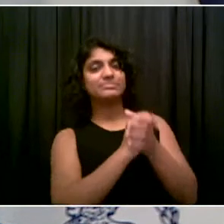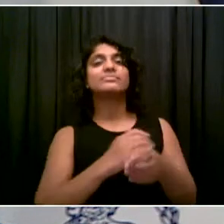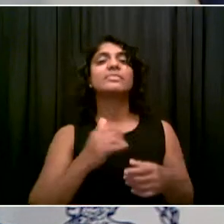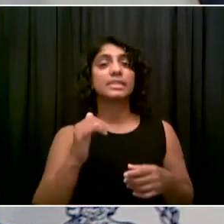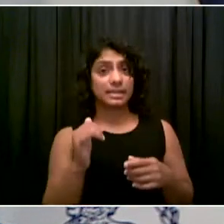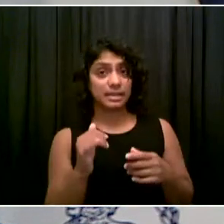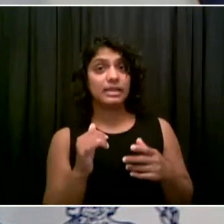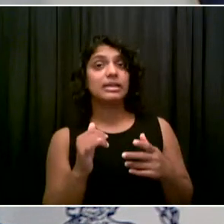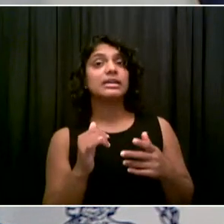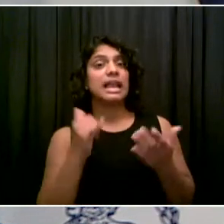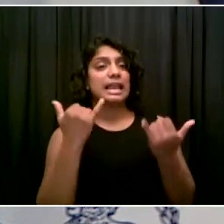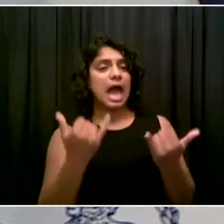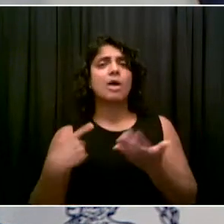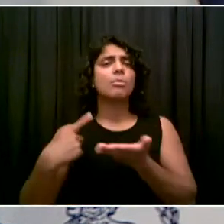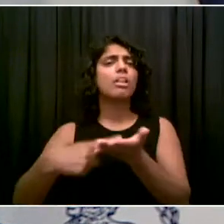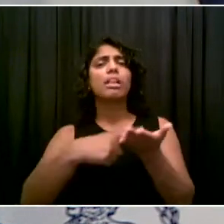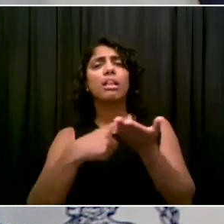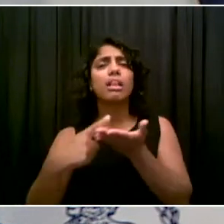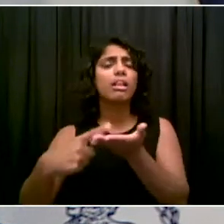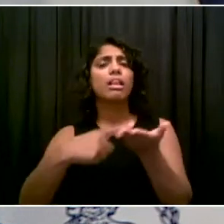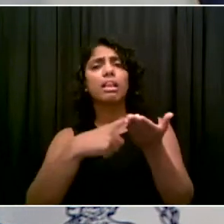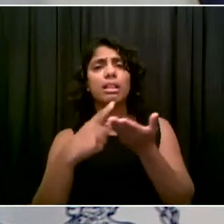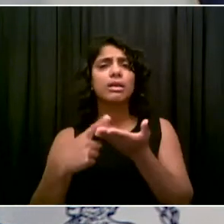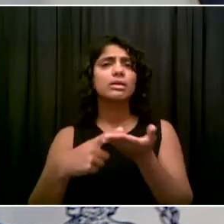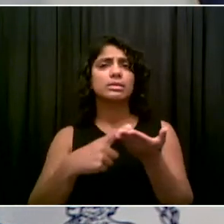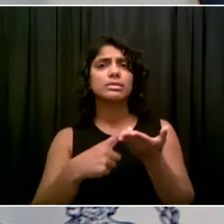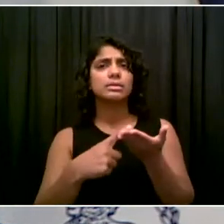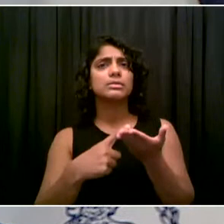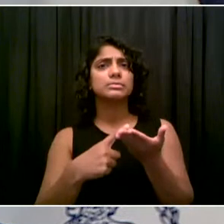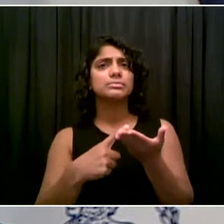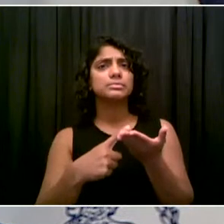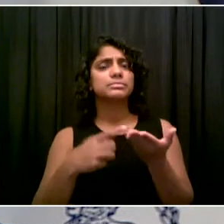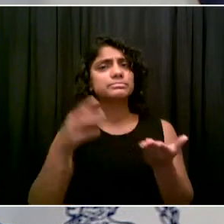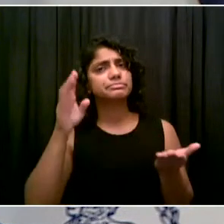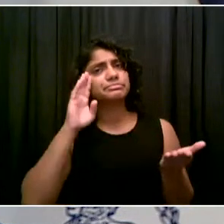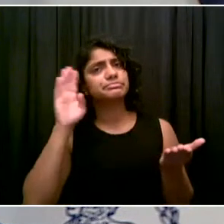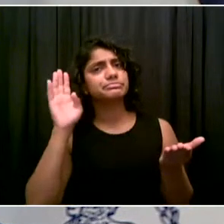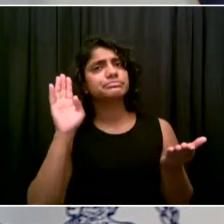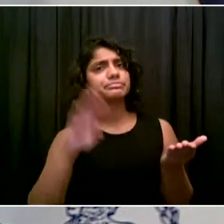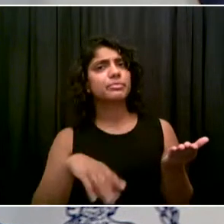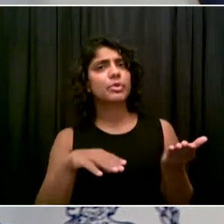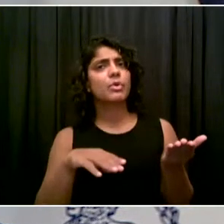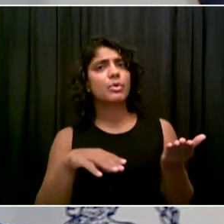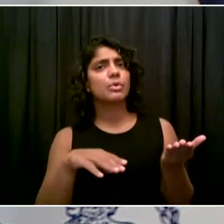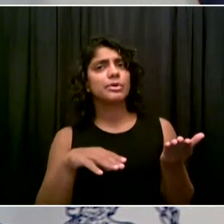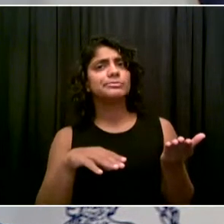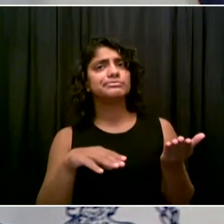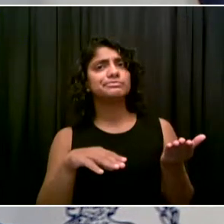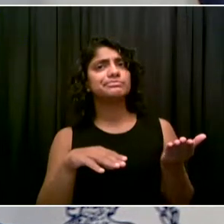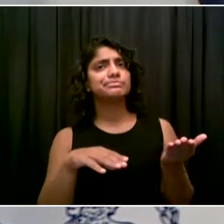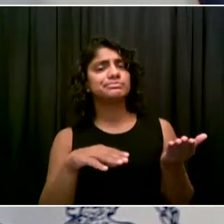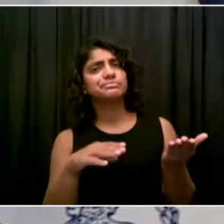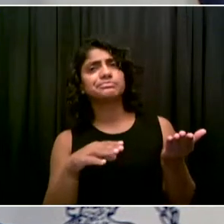DISCUSSION ABOUT